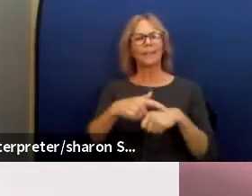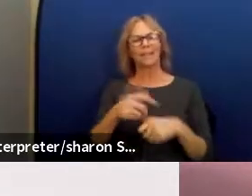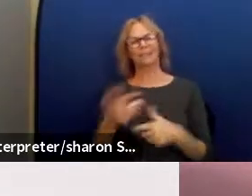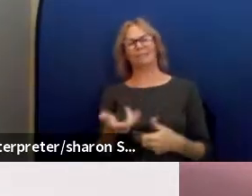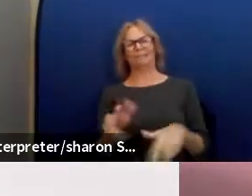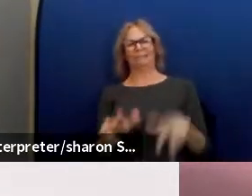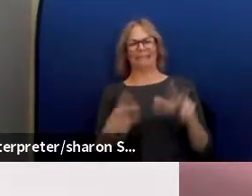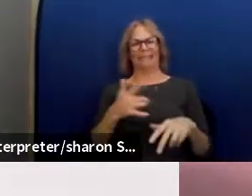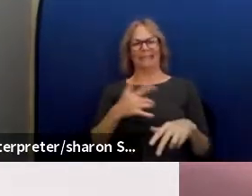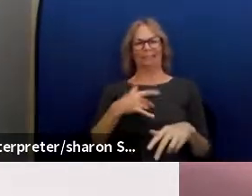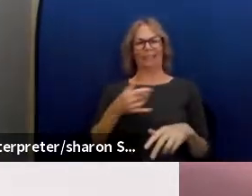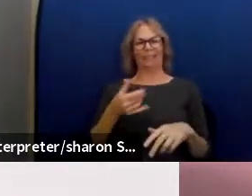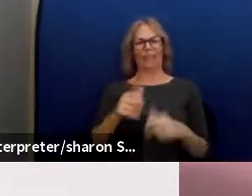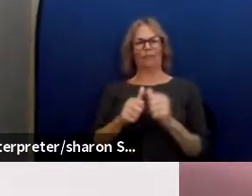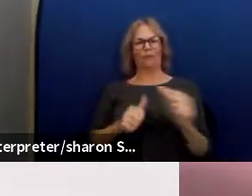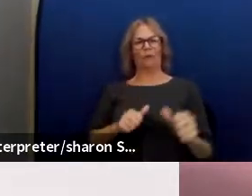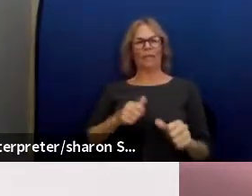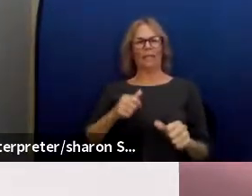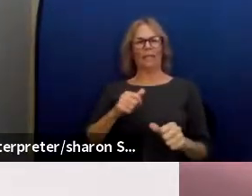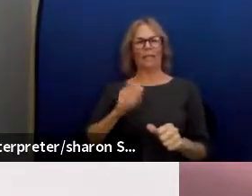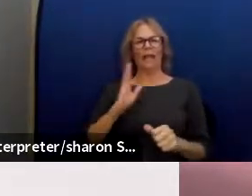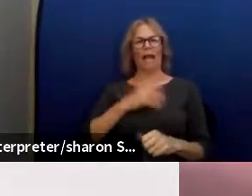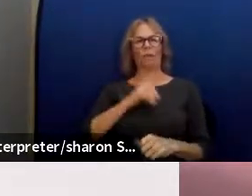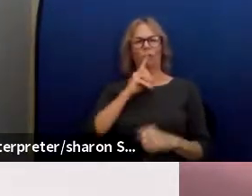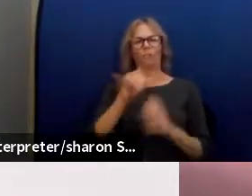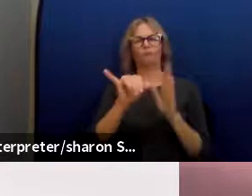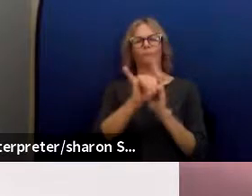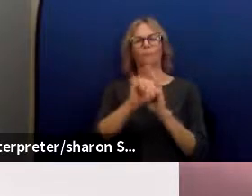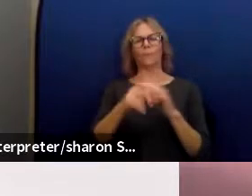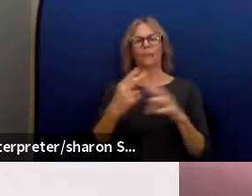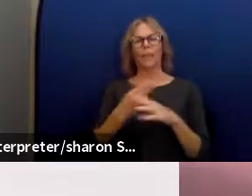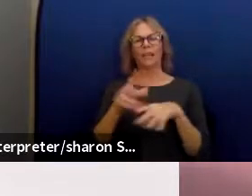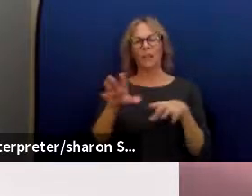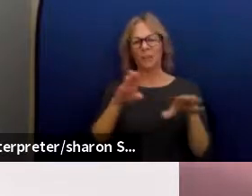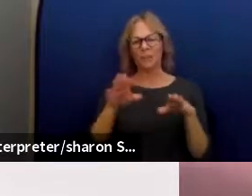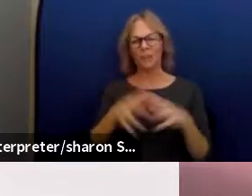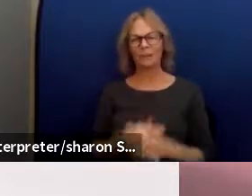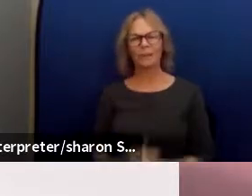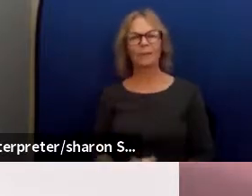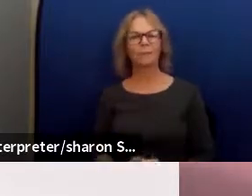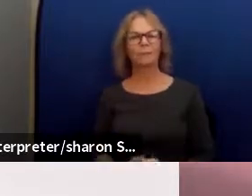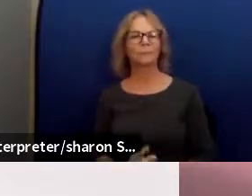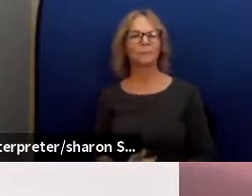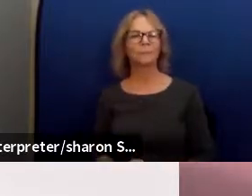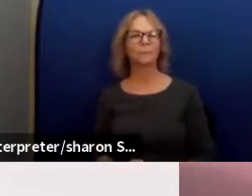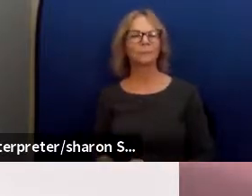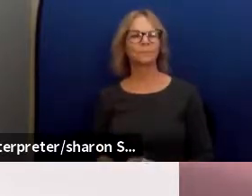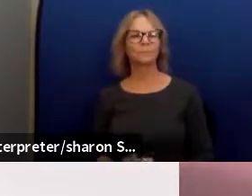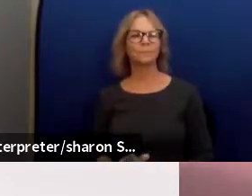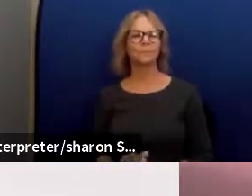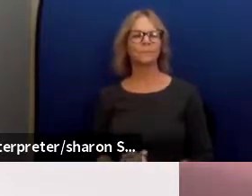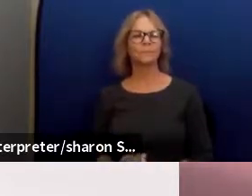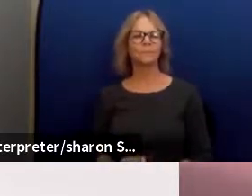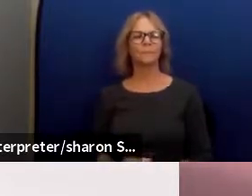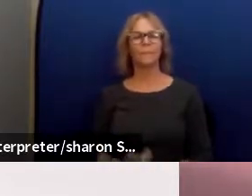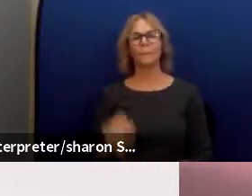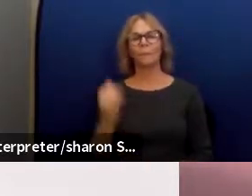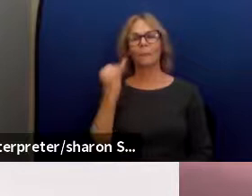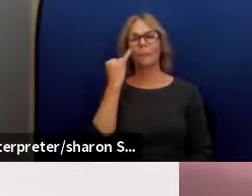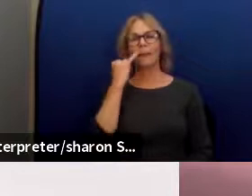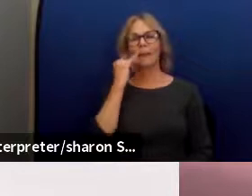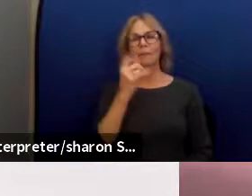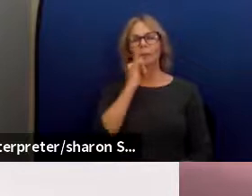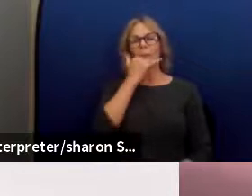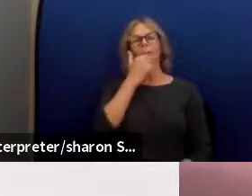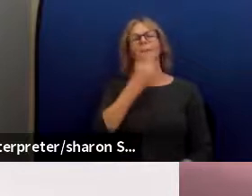you're avoiding our true identity by using these behaviors instead. And then if you do, just apologize, but do so quickly, don't